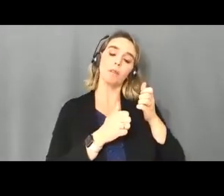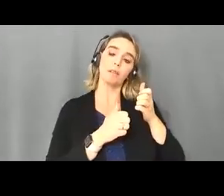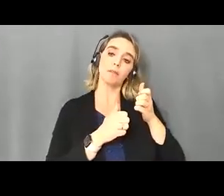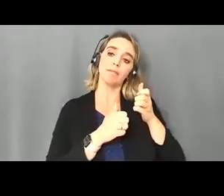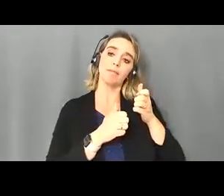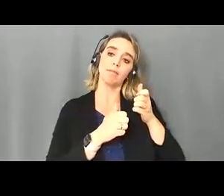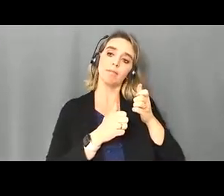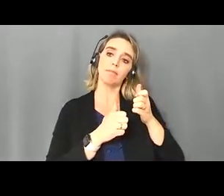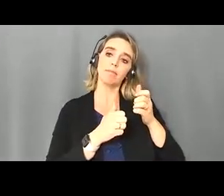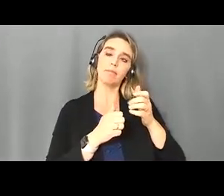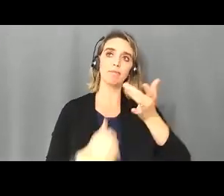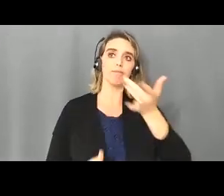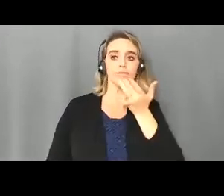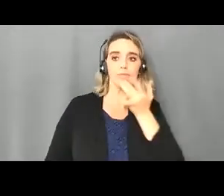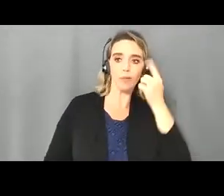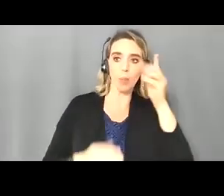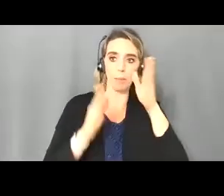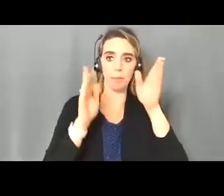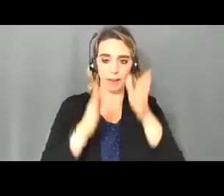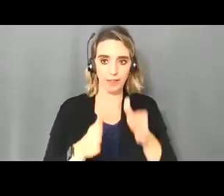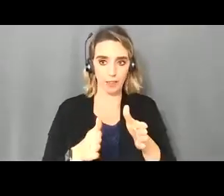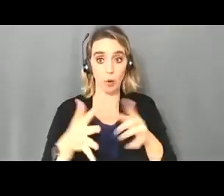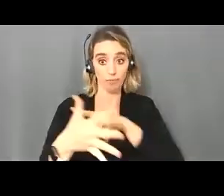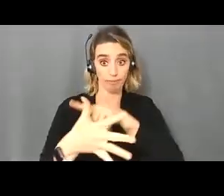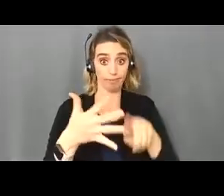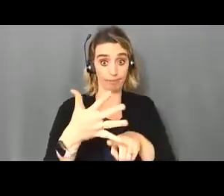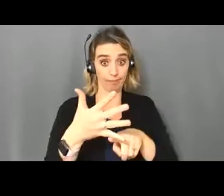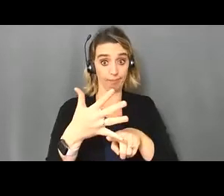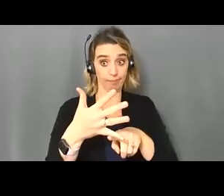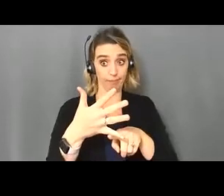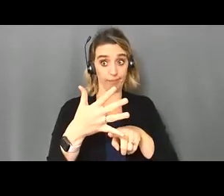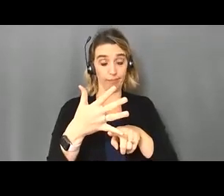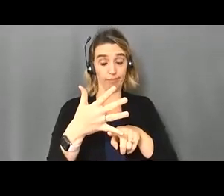what these five drivers are. So the first's the diagnosis.